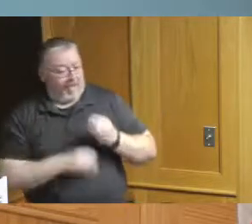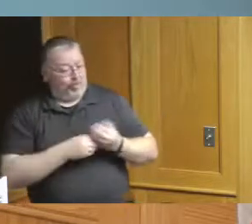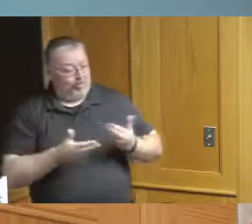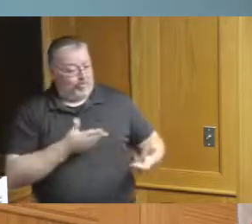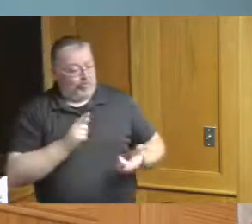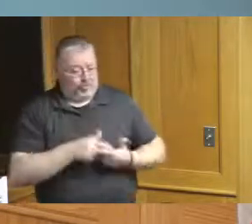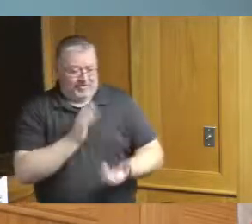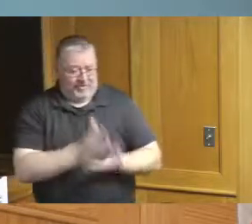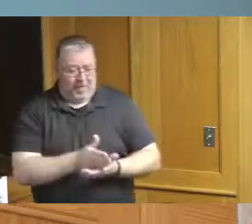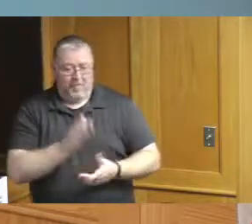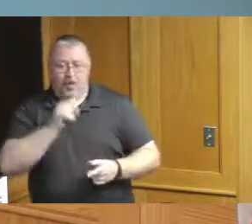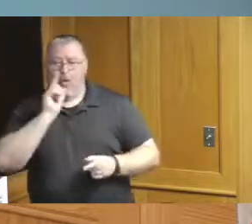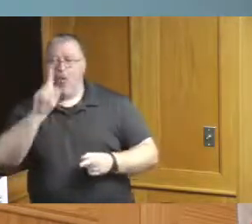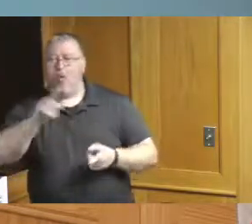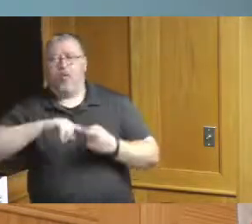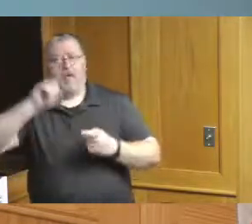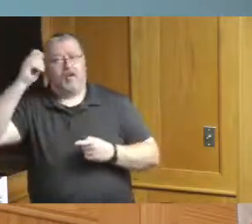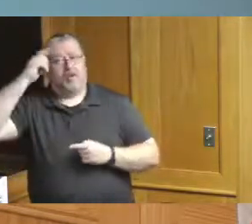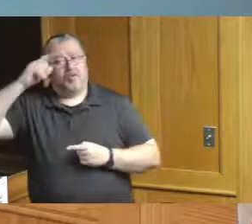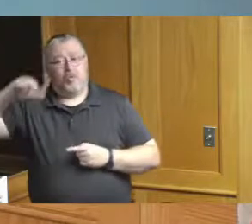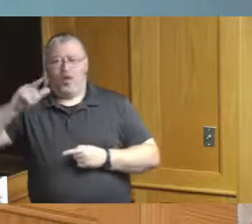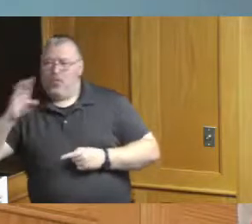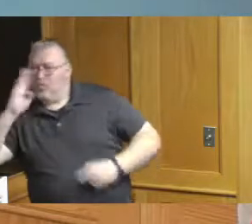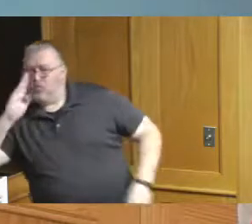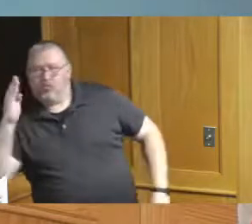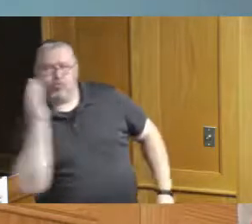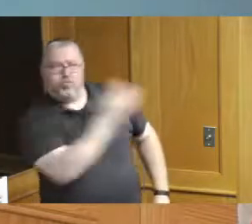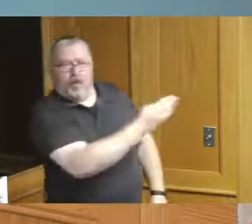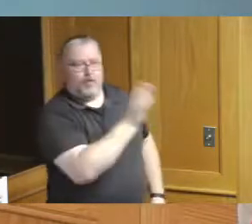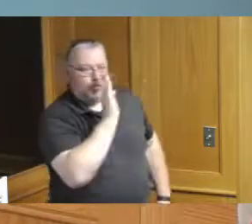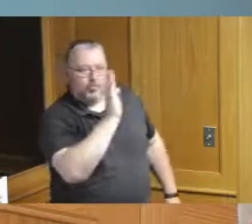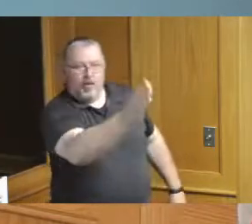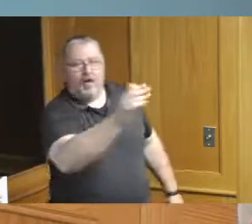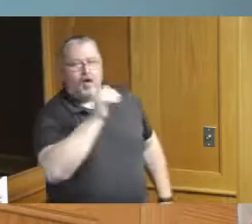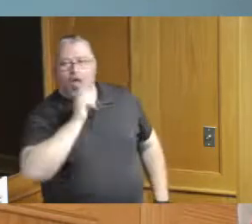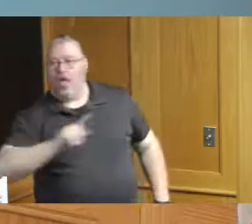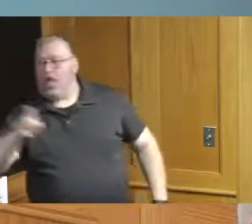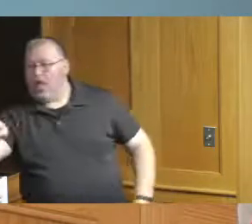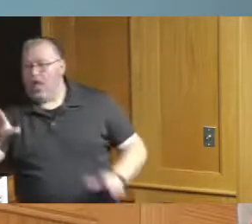people wouldn't go to government square they could go straight to these other areas and then my last